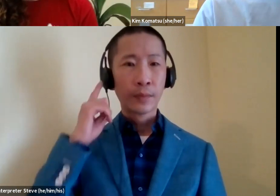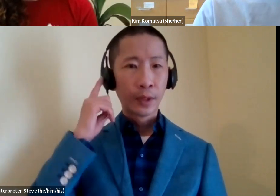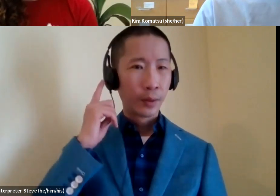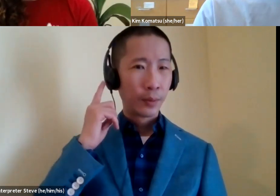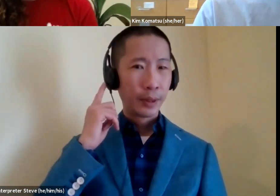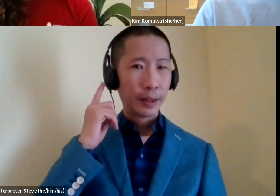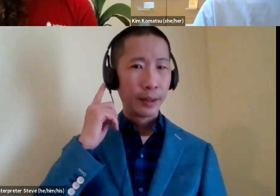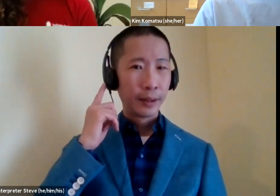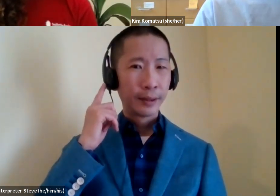Alison Cawood: Emily you're muted.